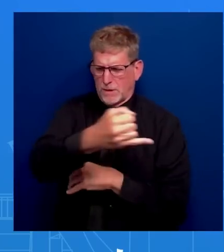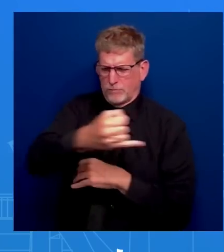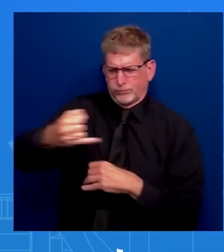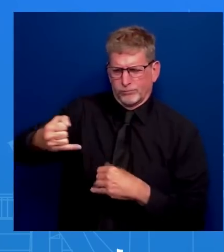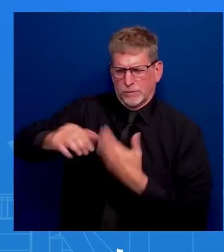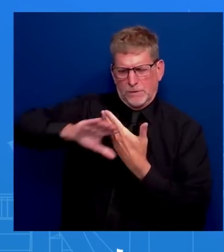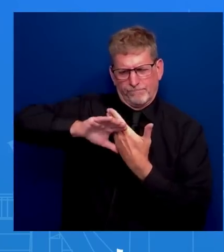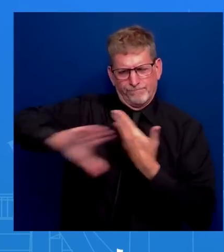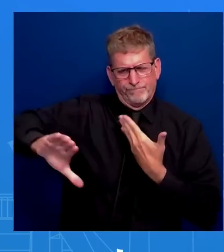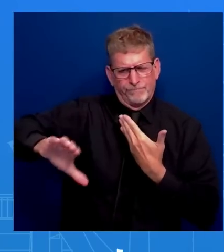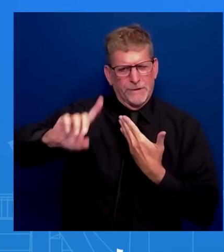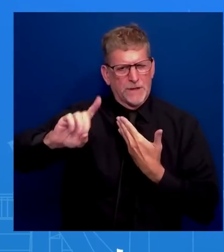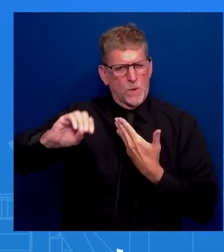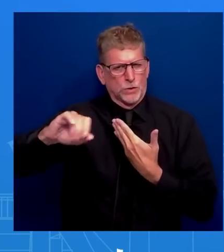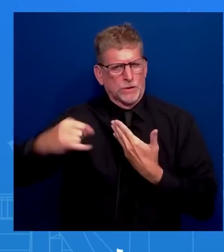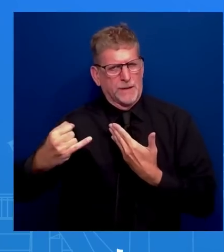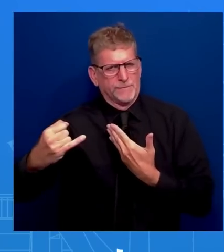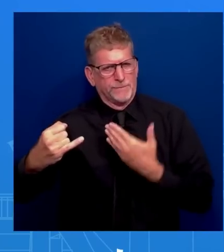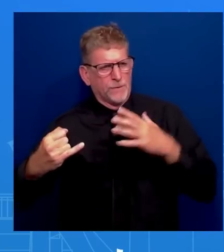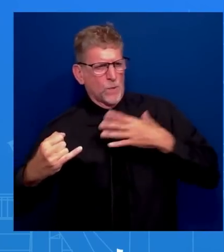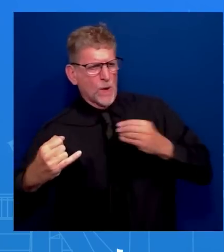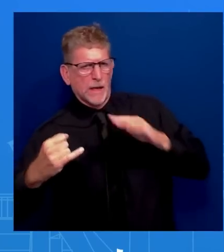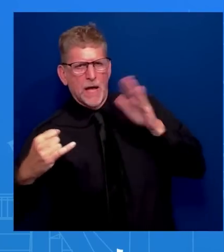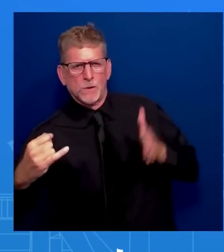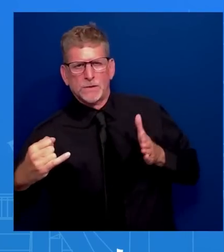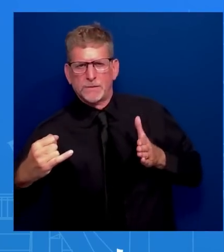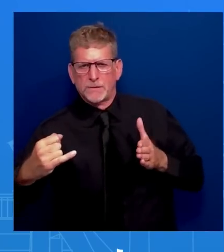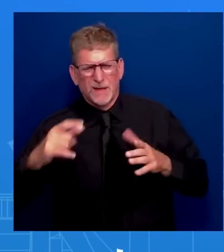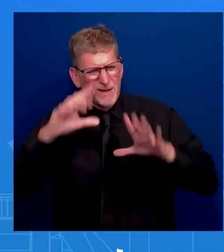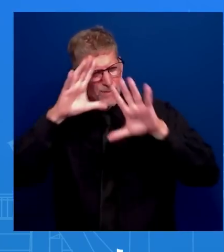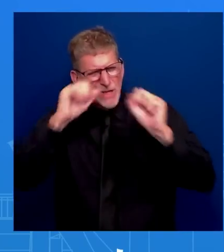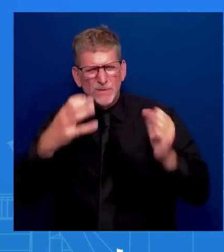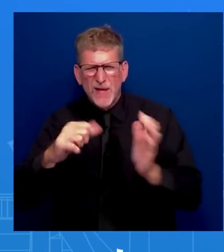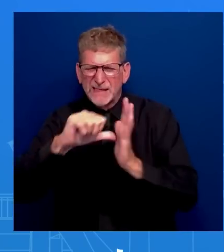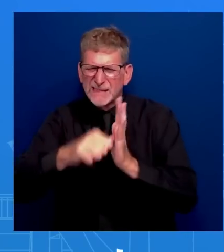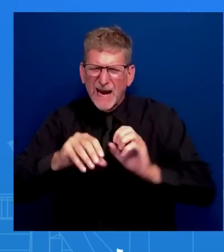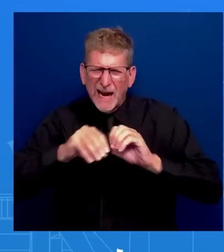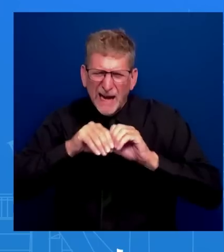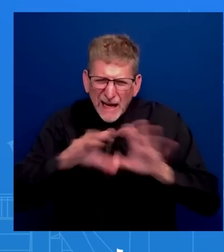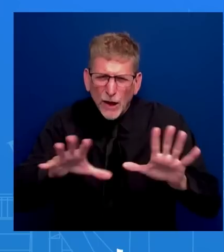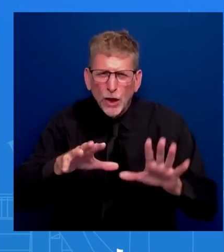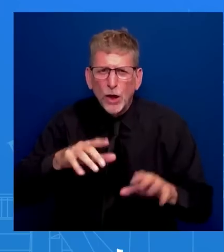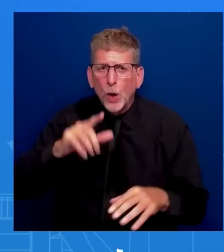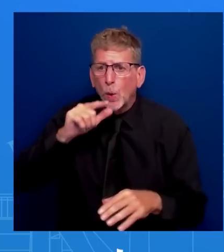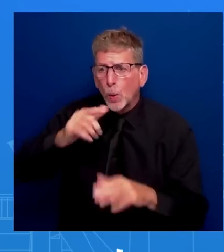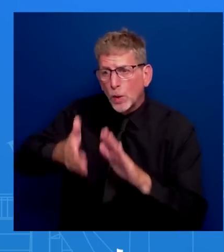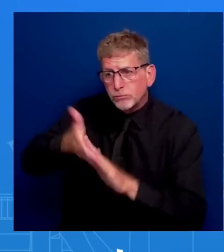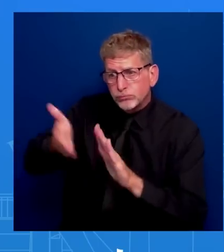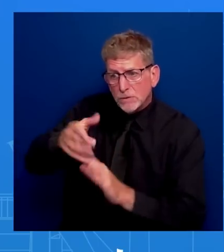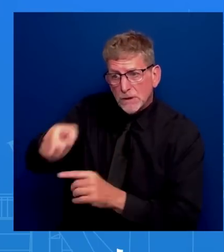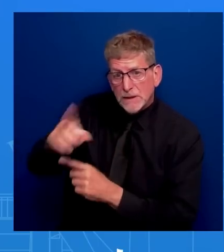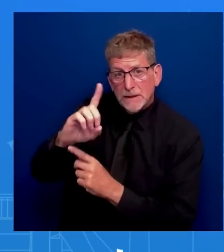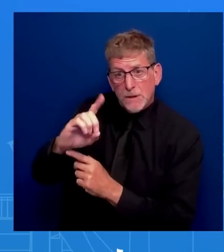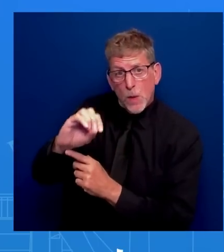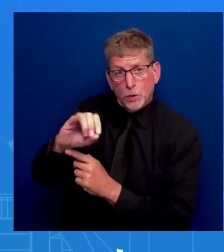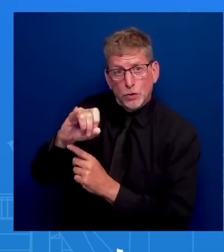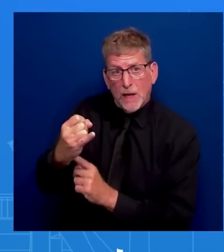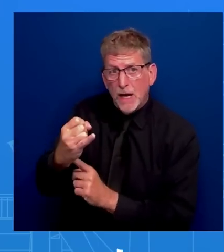who lead this department who you will serve. You won't work for me. You are not the President or the Vice President's lawyers.